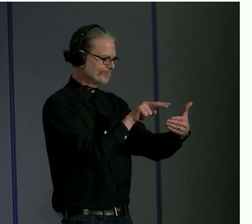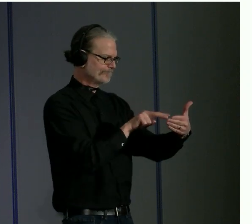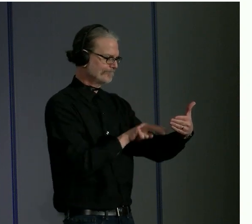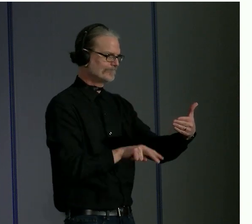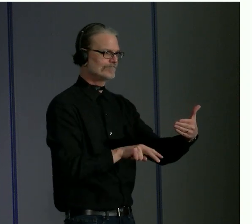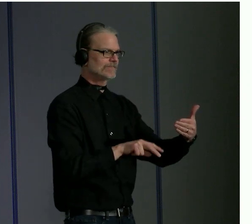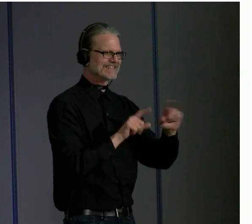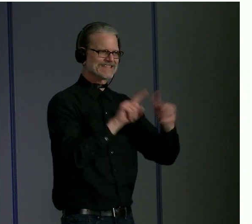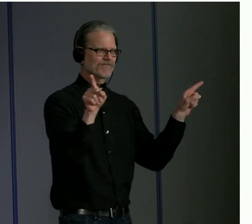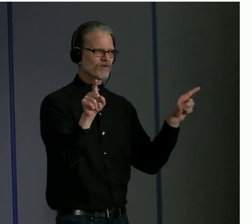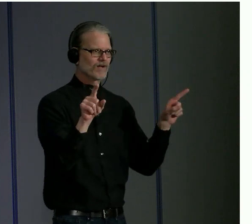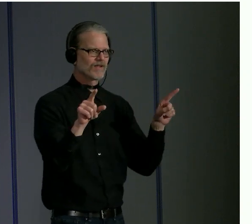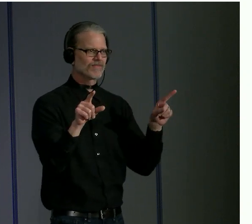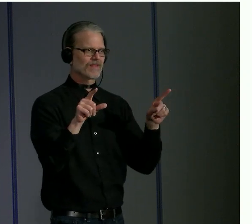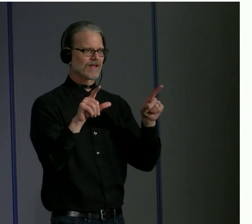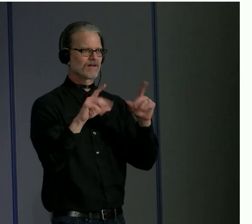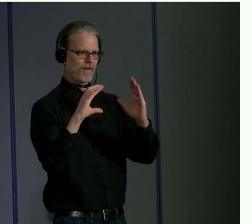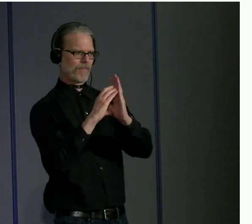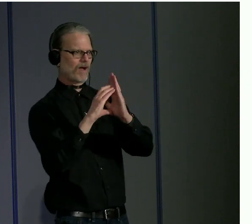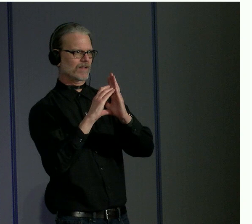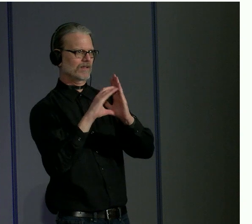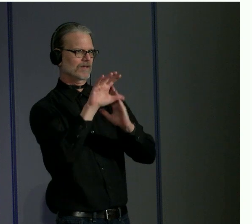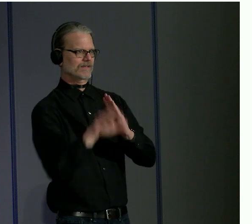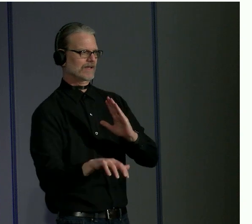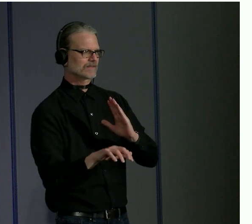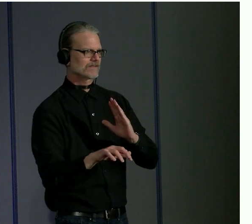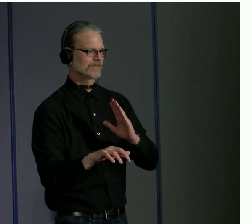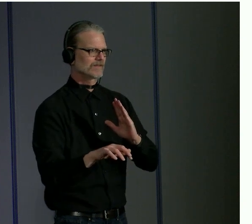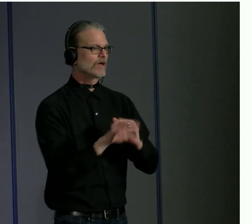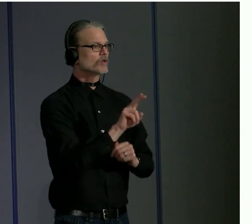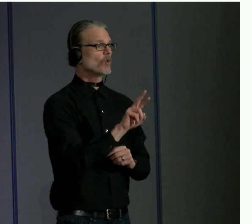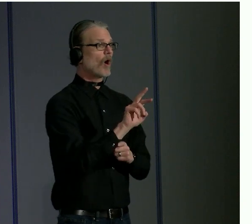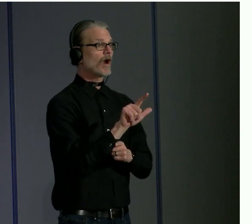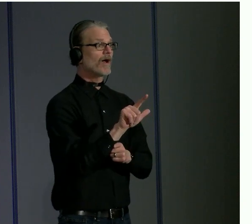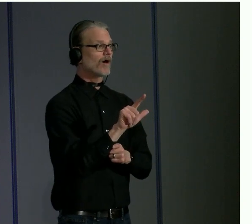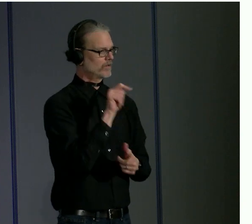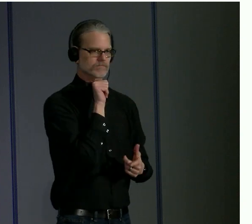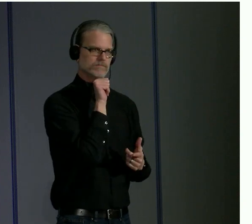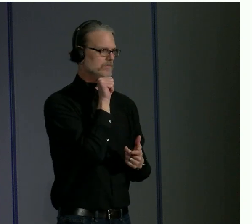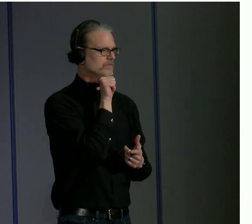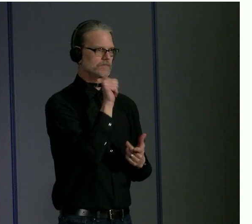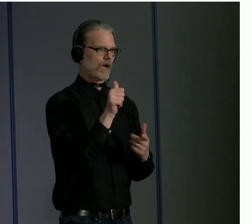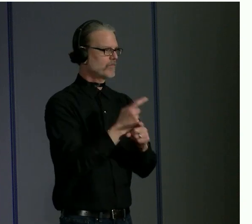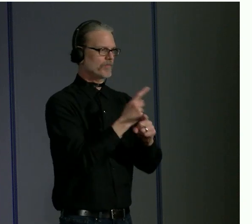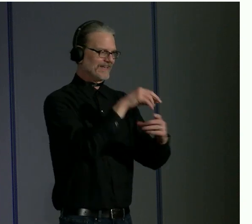URLs are not clickable or accessible inside Alt Text. In fact, when you get to URL,